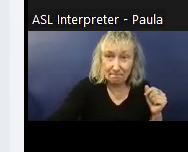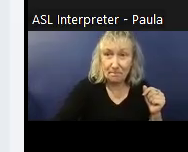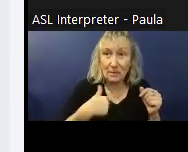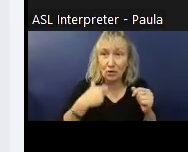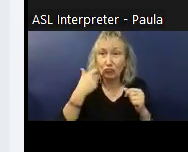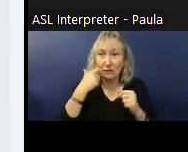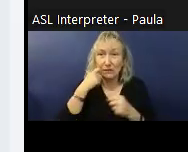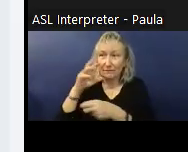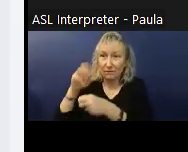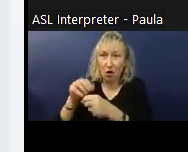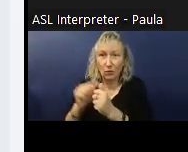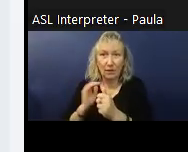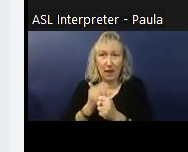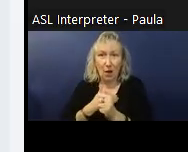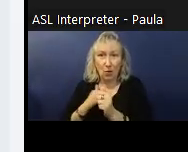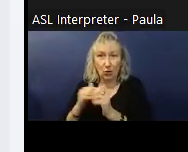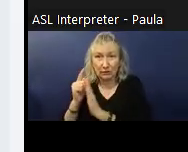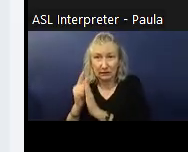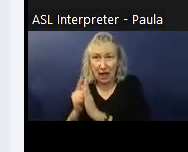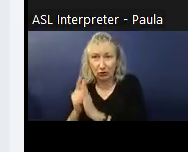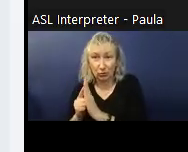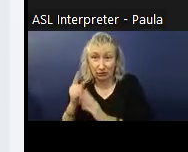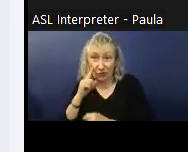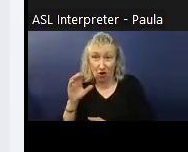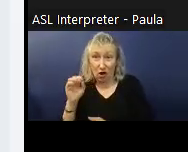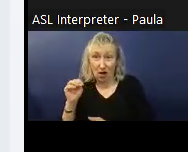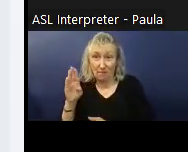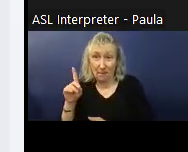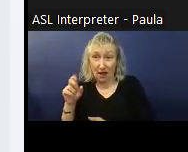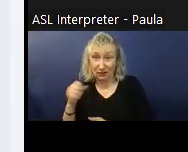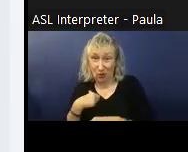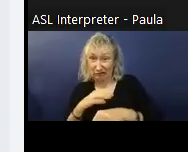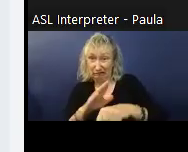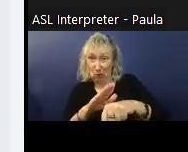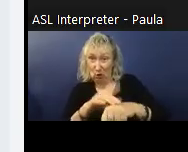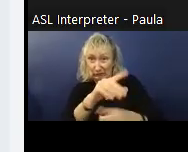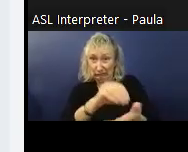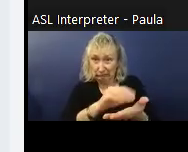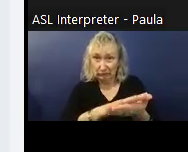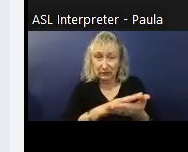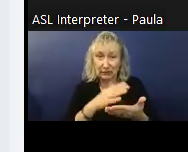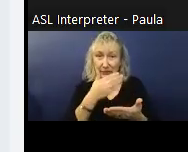So just to put it on your radar and then want to make sure that we have it